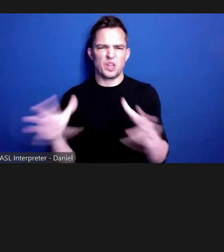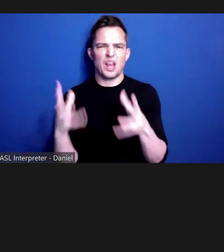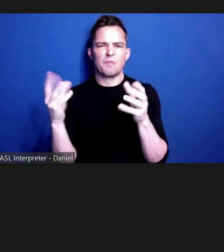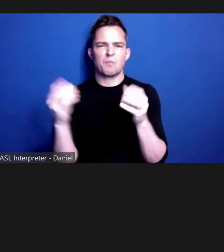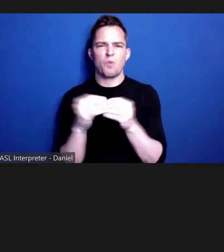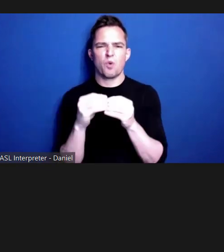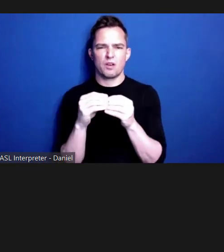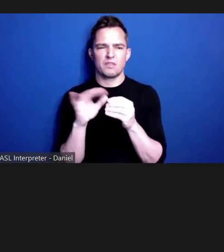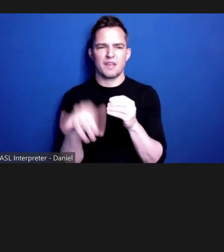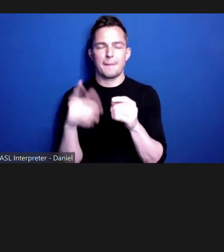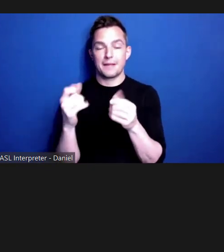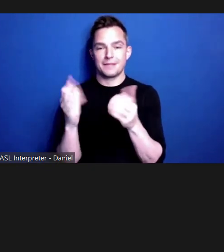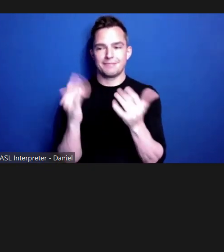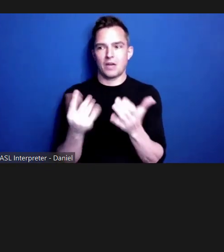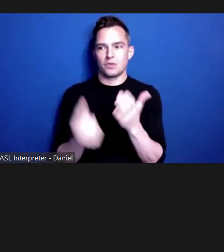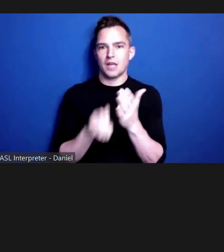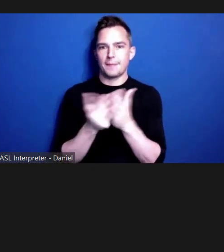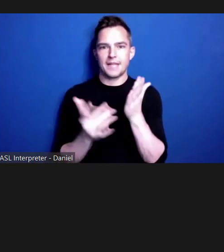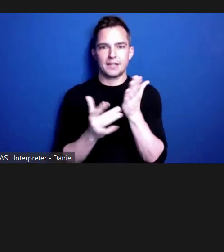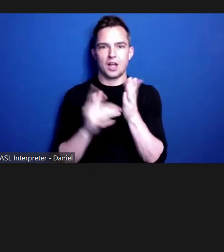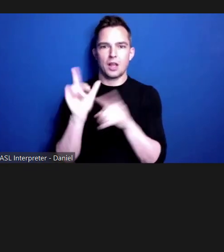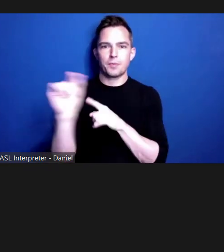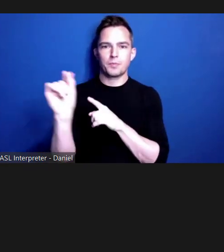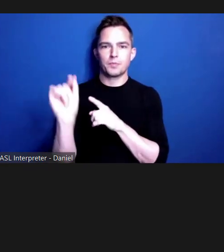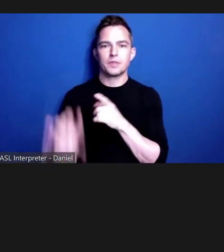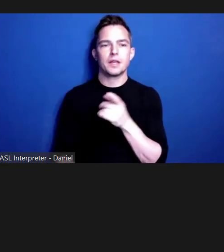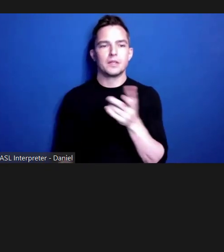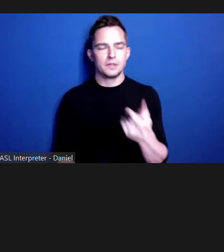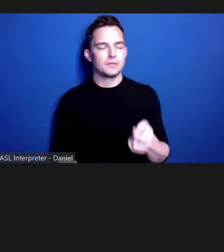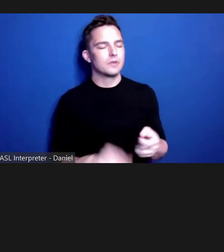can be helpful.